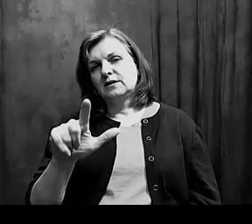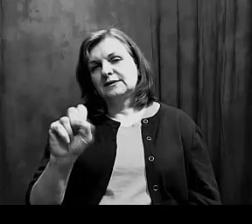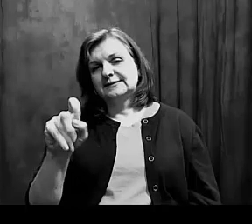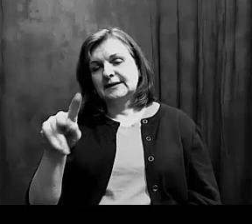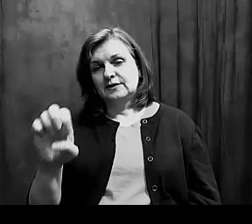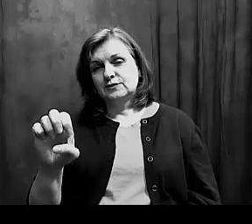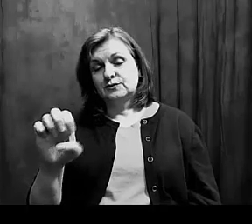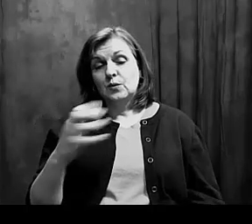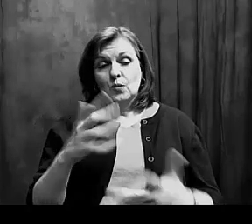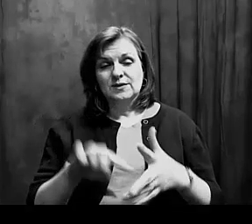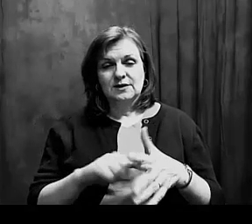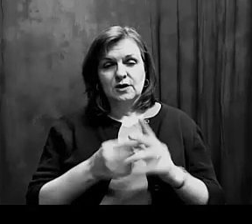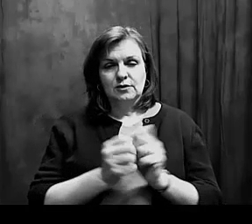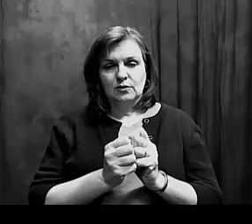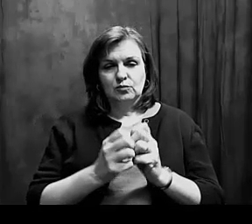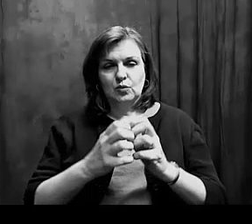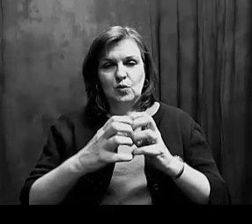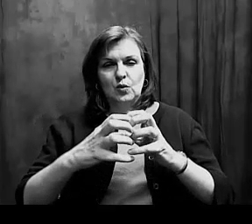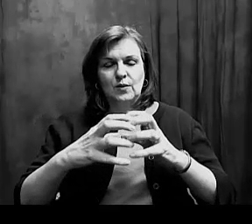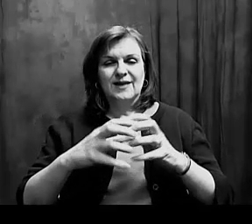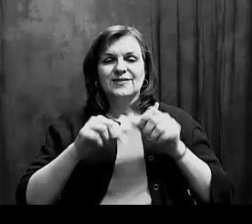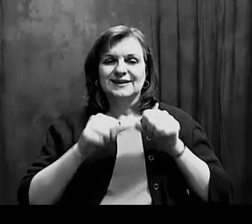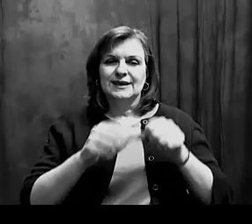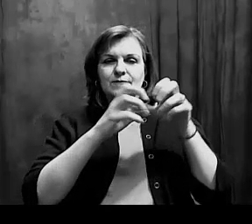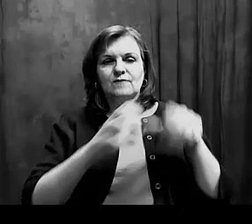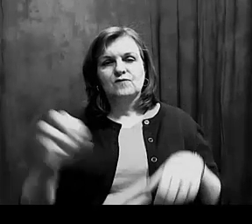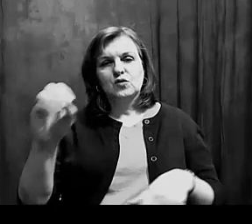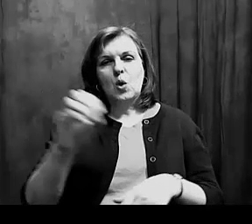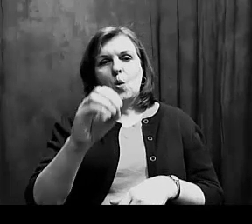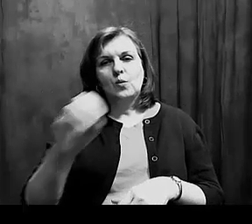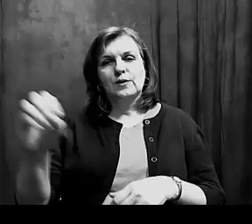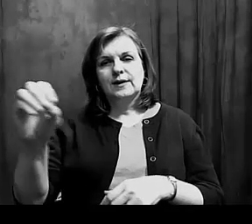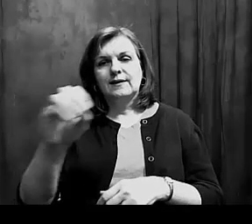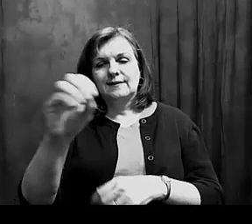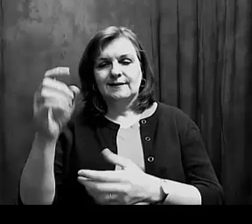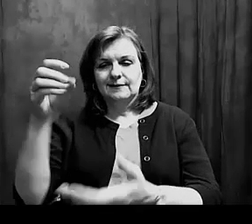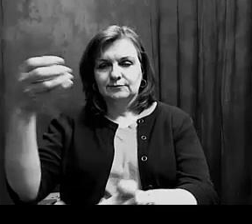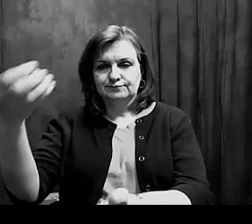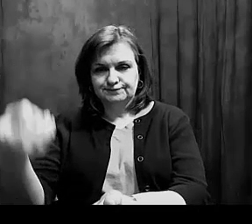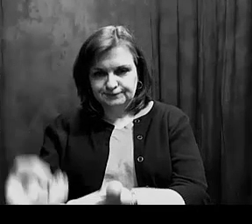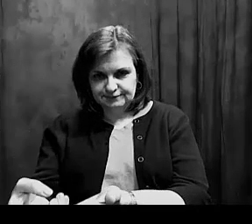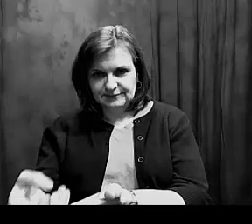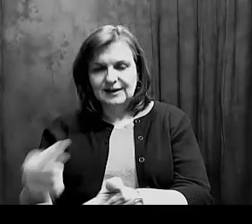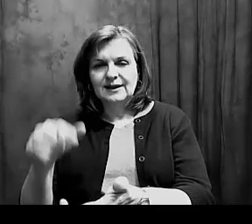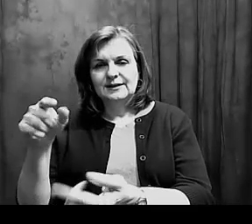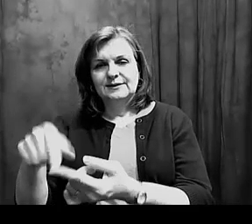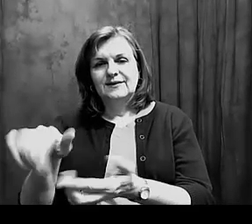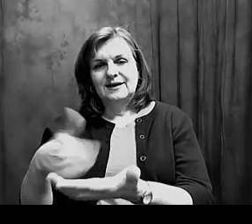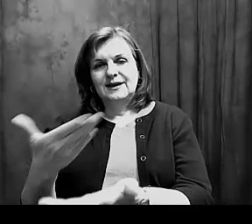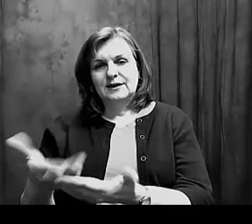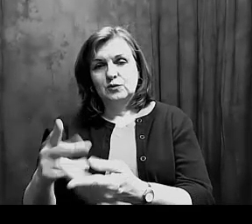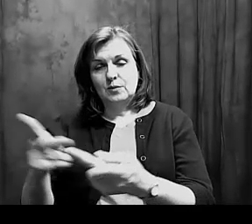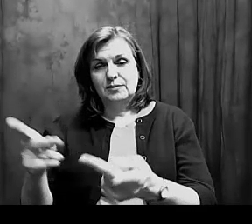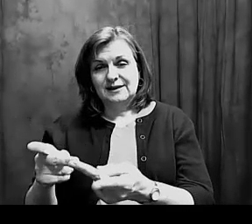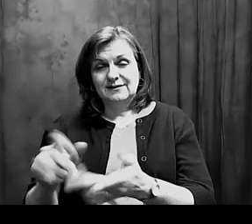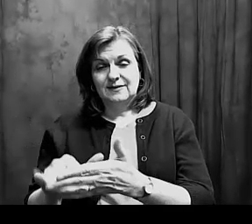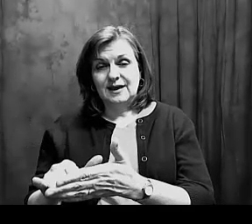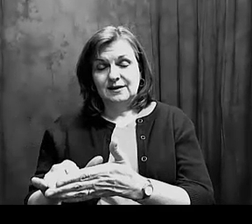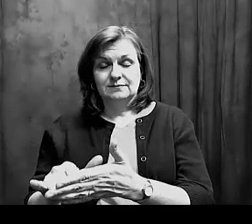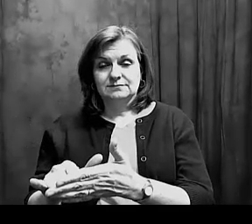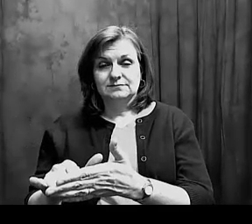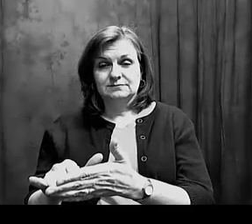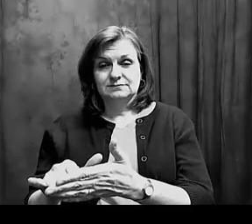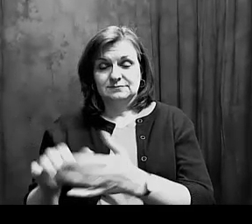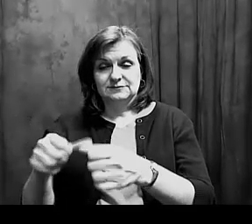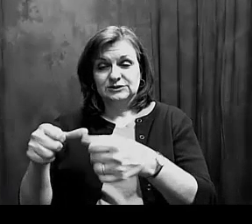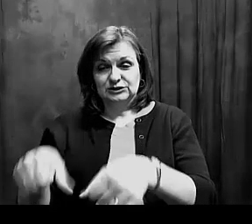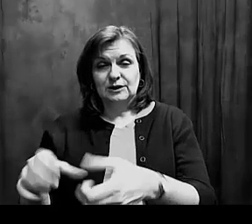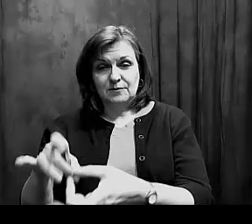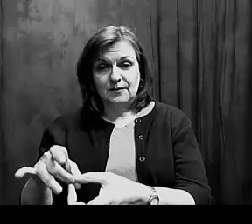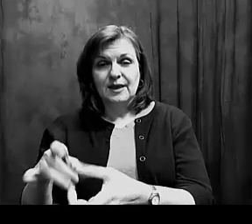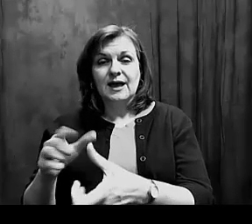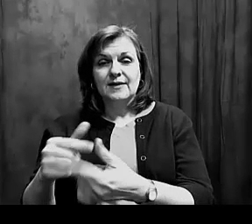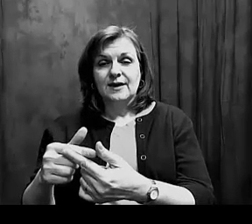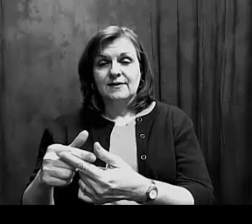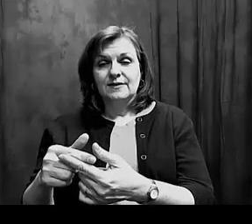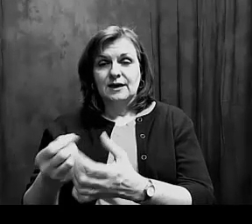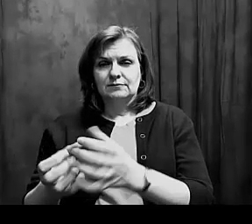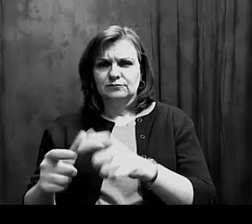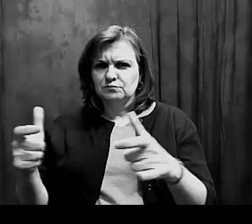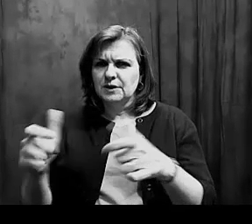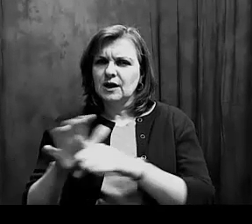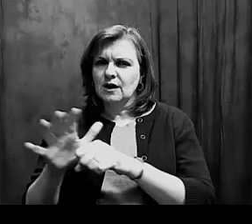that once they start to develop the actual keep floating through the ocean until they find a space to settle on and have developed for